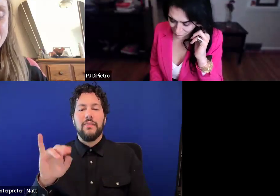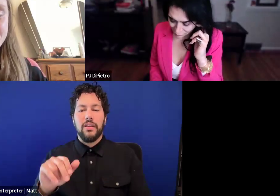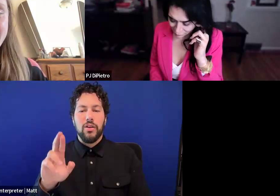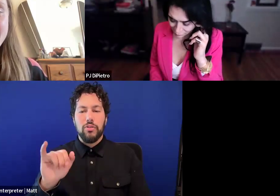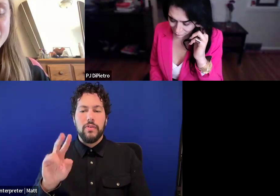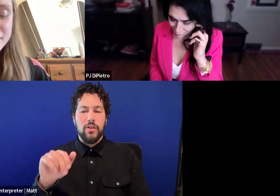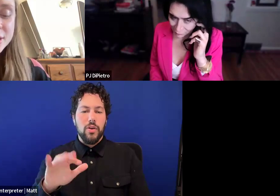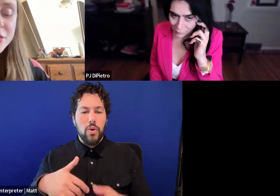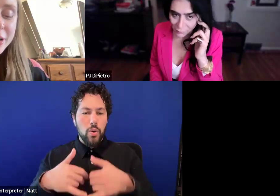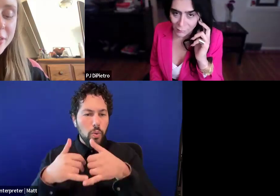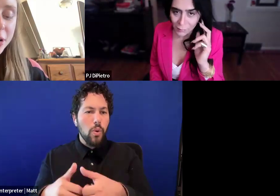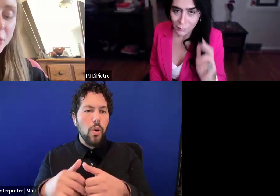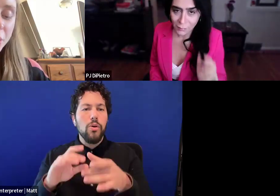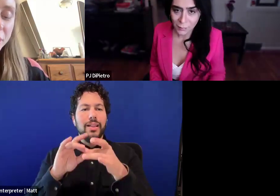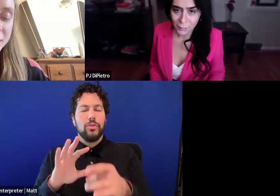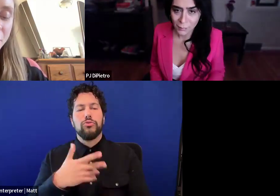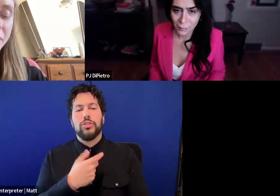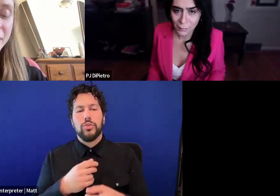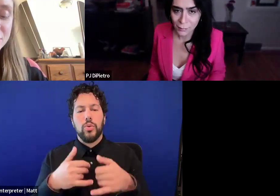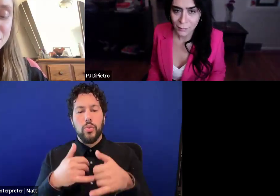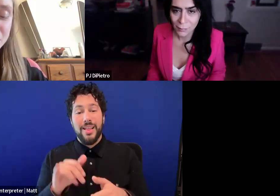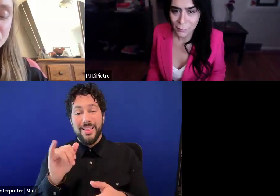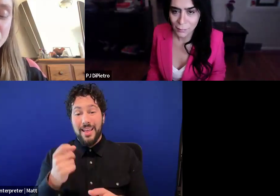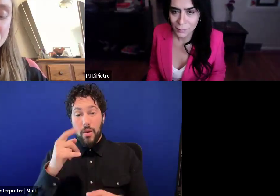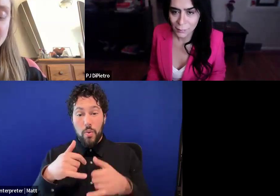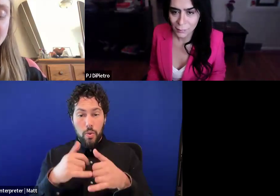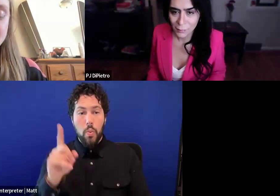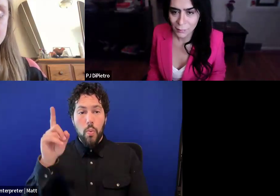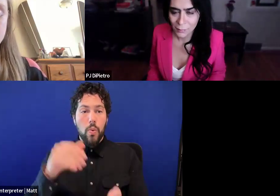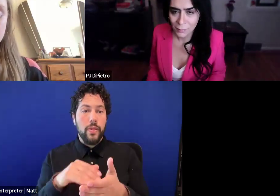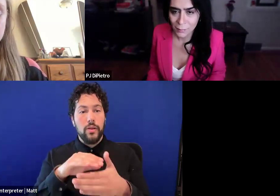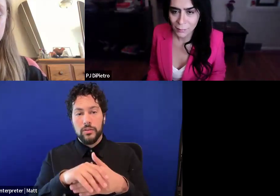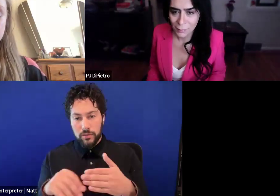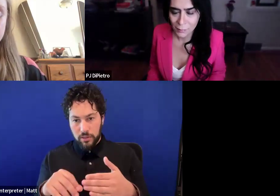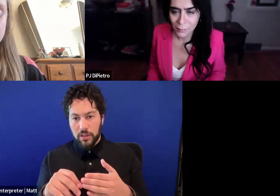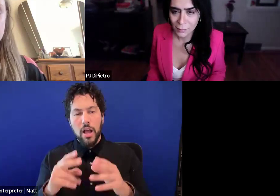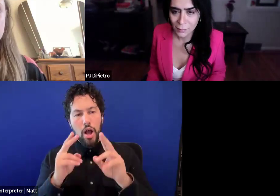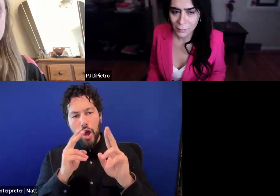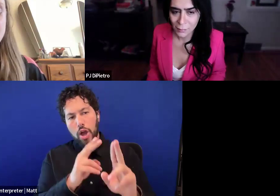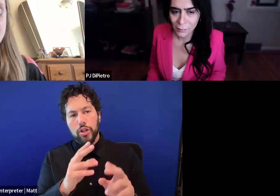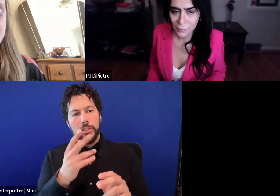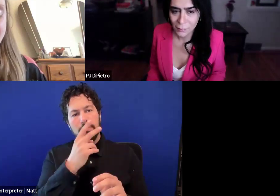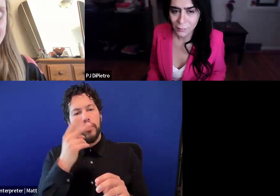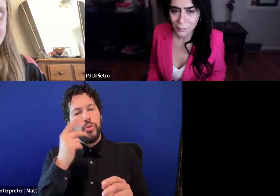The Sylvia Rivera Award is a $1,000 award that honors the memory of Rivera, a transgender activist.